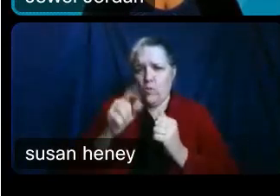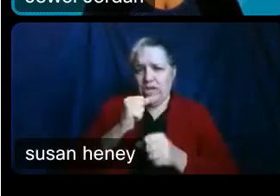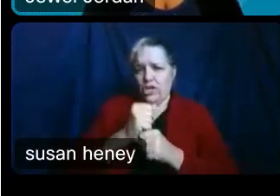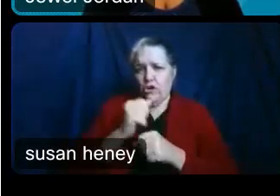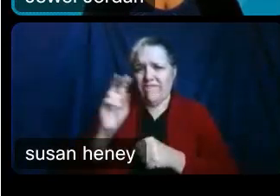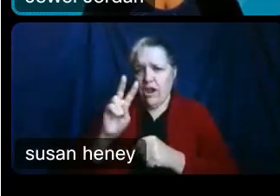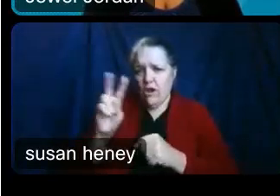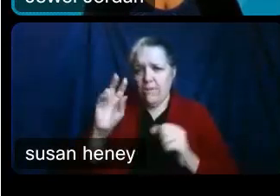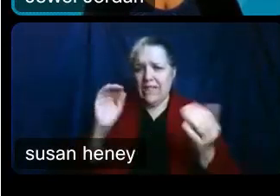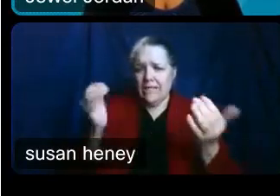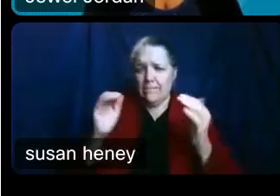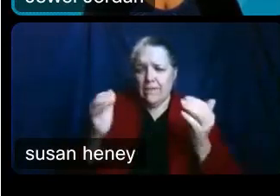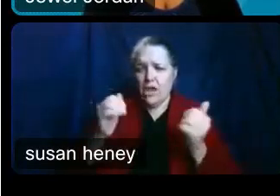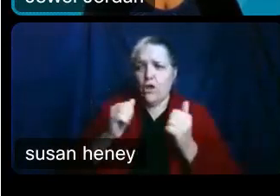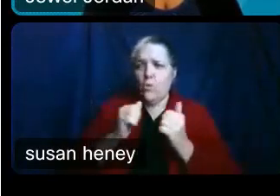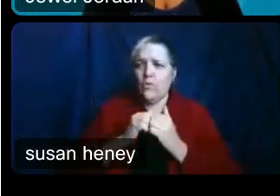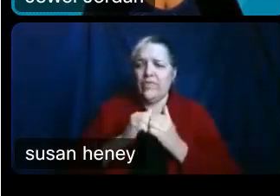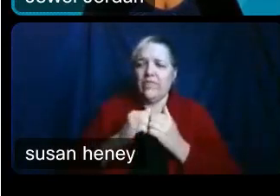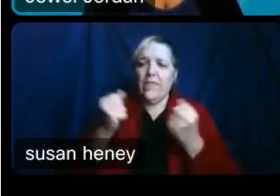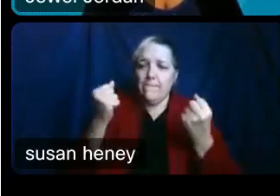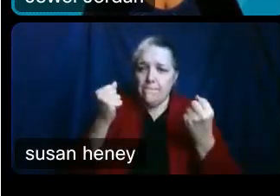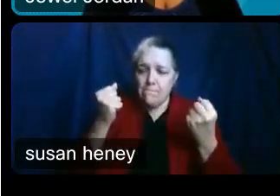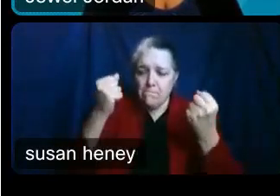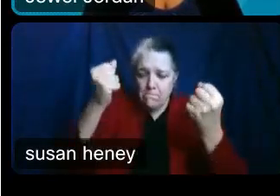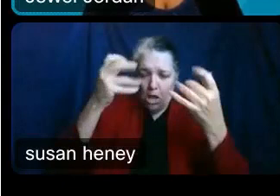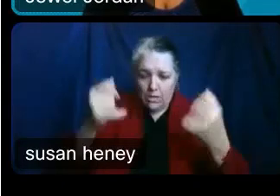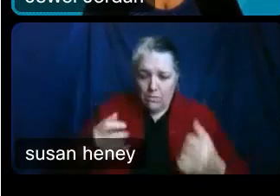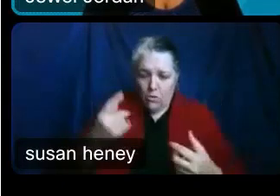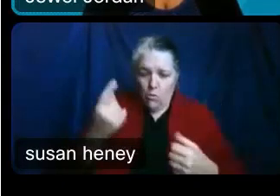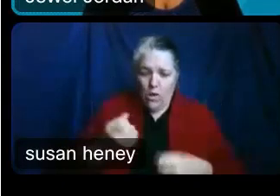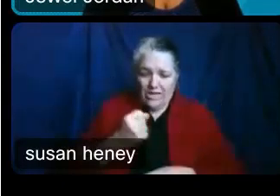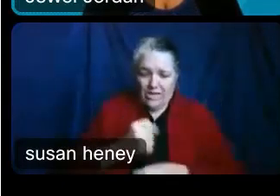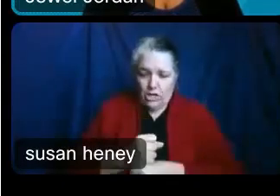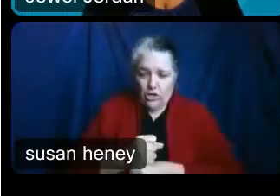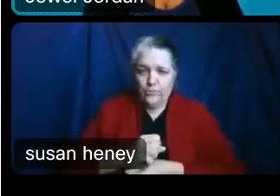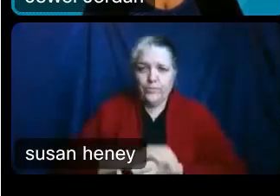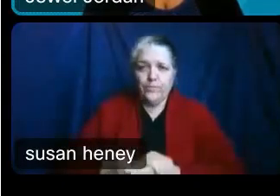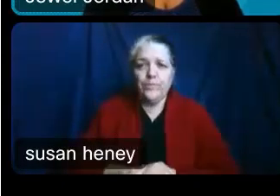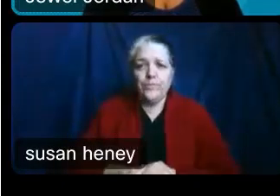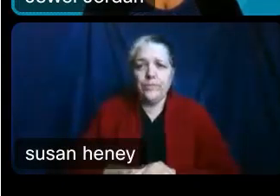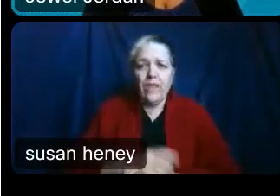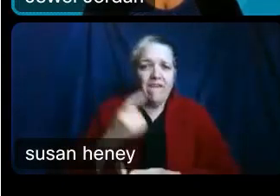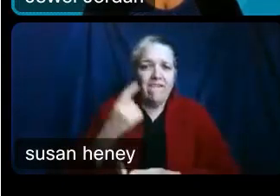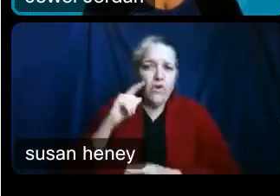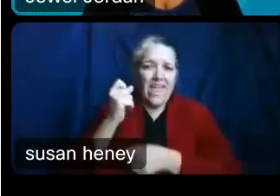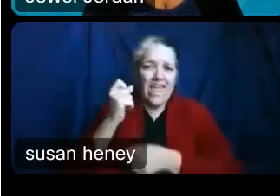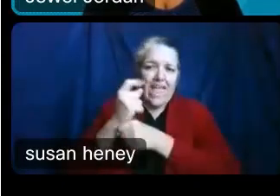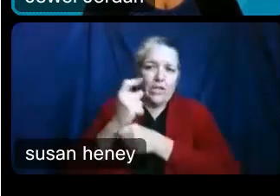the multiple one-year datasets for producing those annual year to year comparisons?